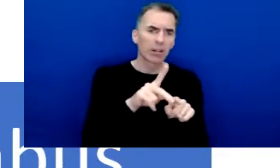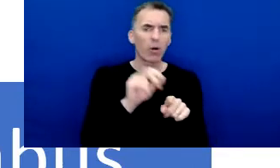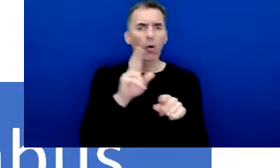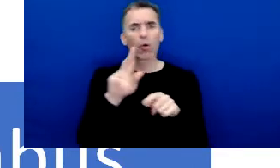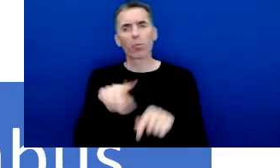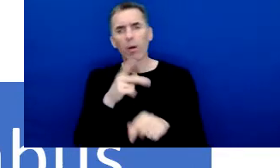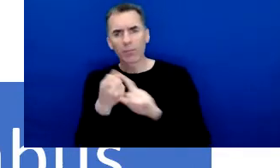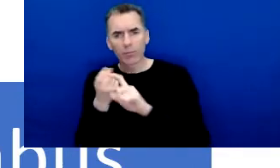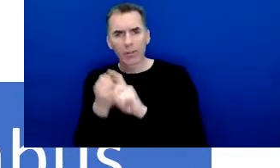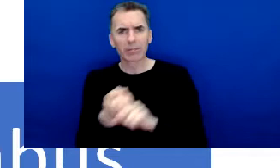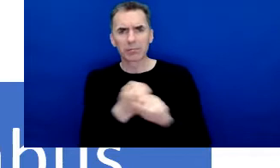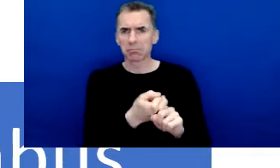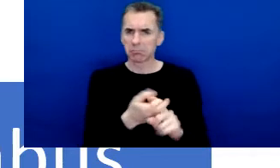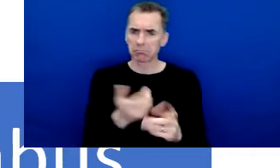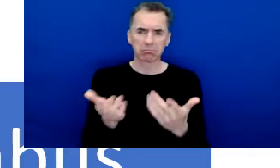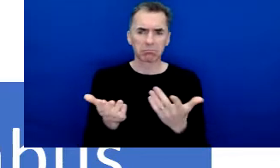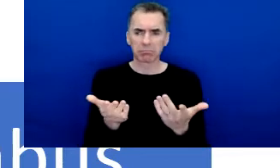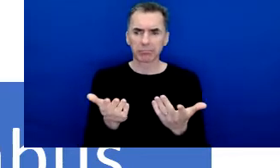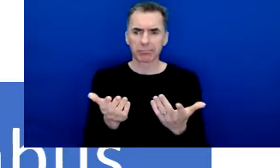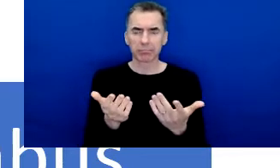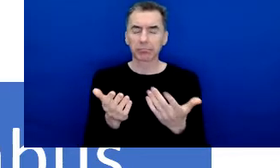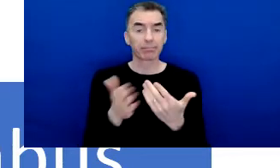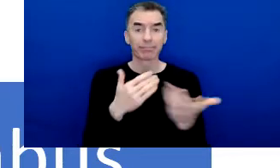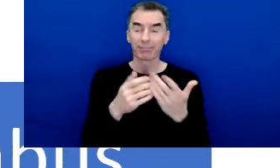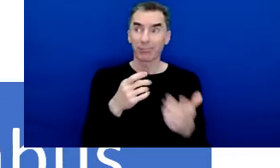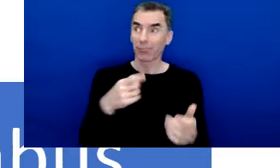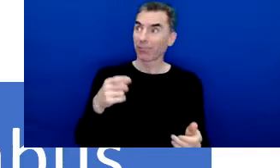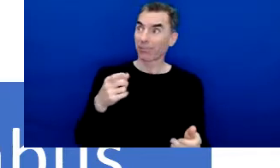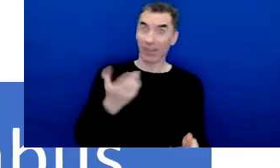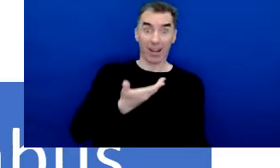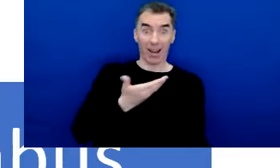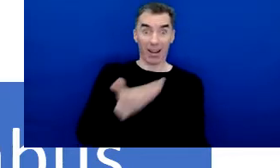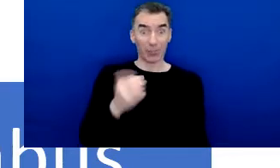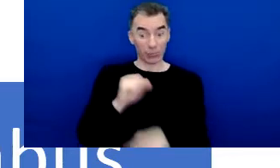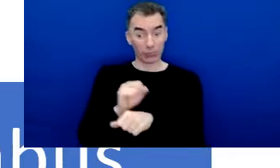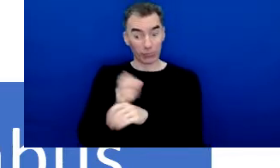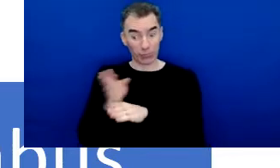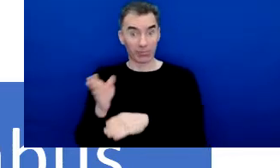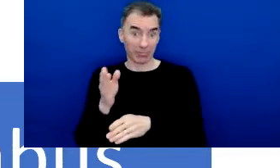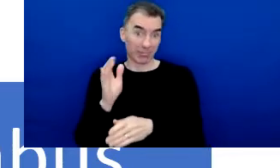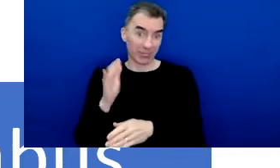But you hired me to do this. So if you get frustrated with me, I apologize.